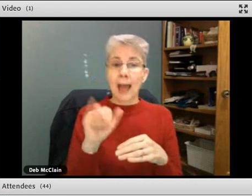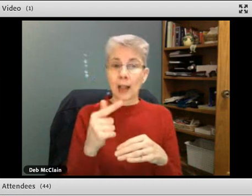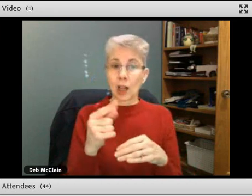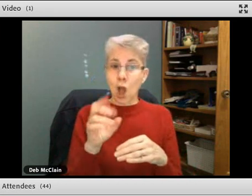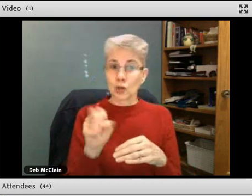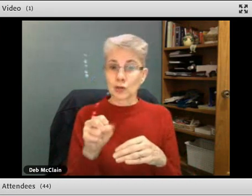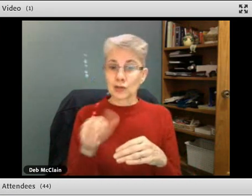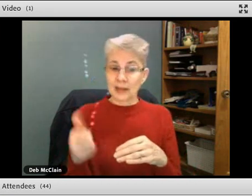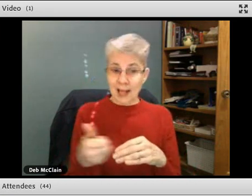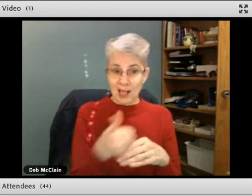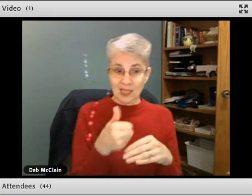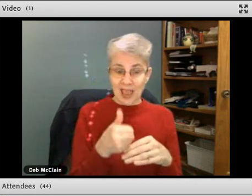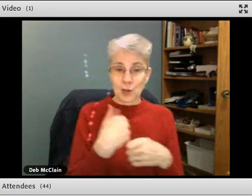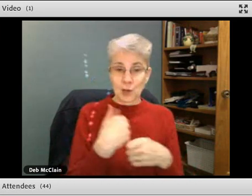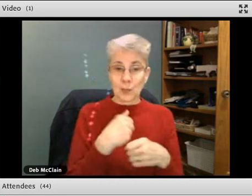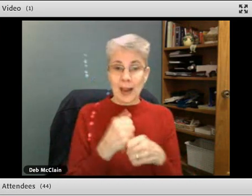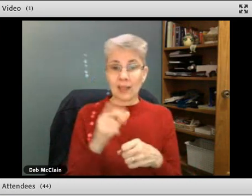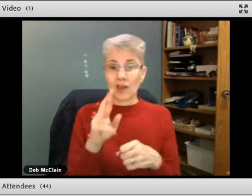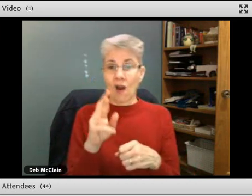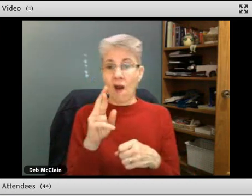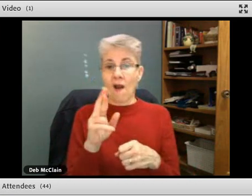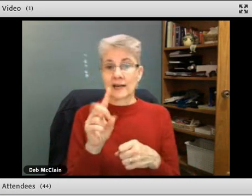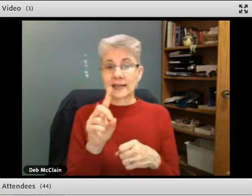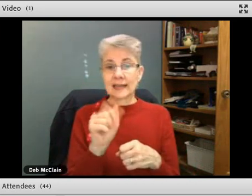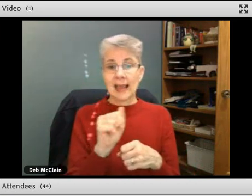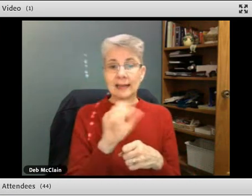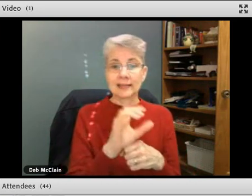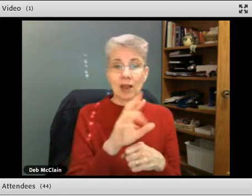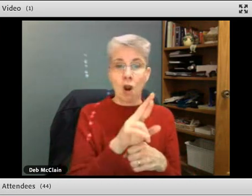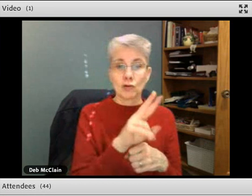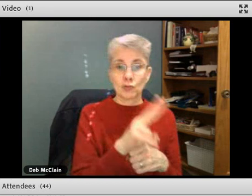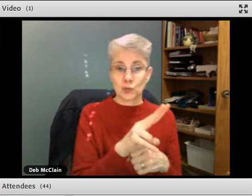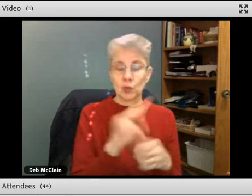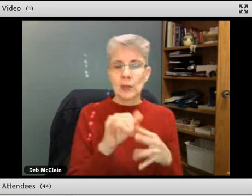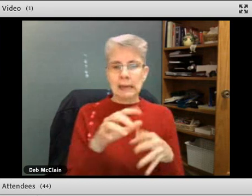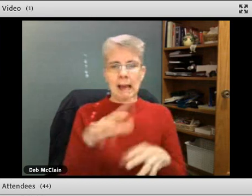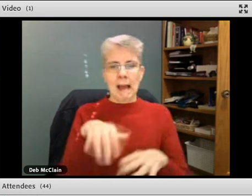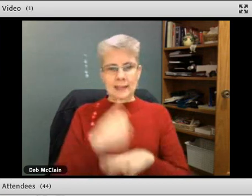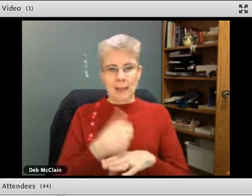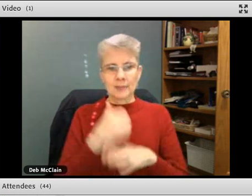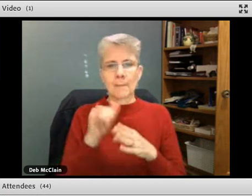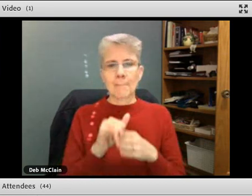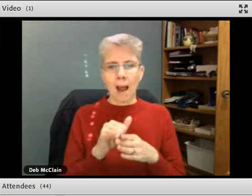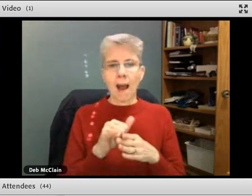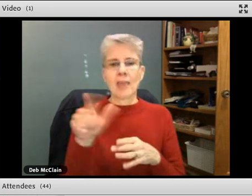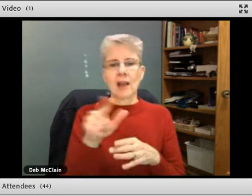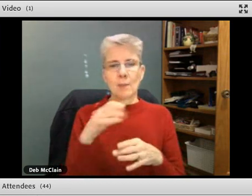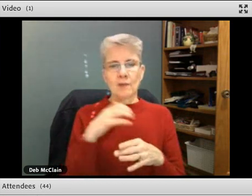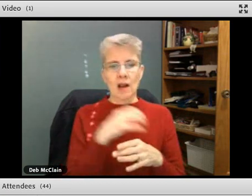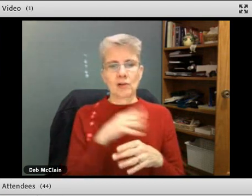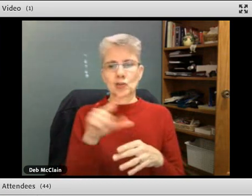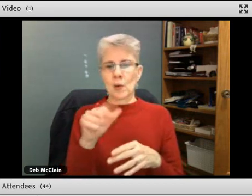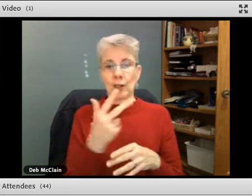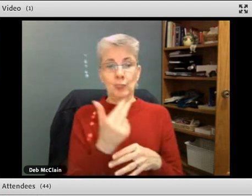It was adopted by the Library of Congress in 2013 and so by a lot of libraries, at least in the United States, at that time.